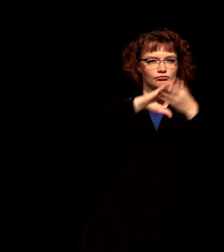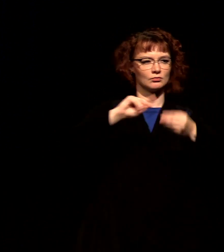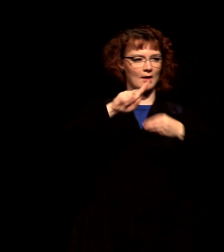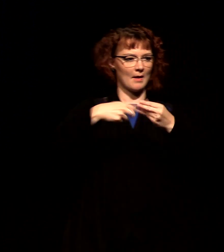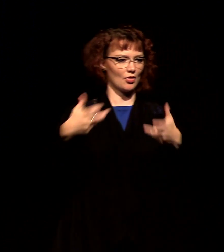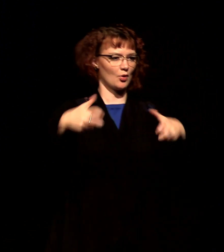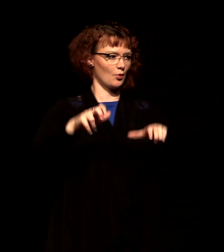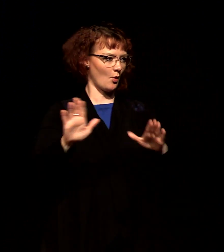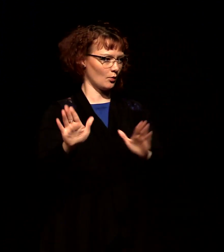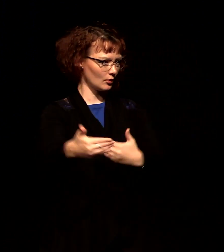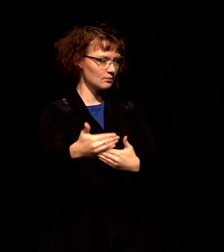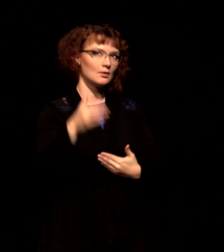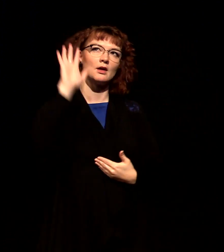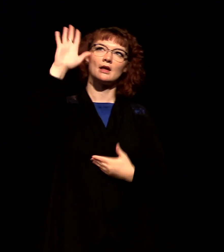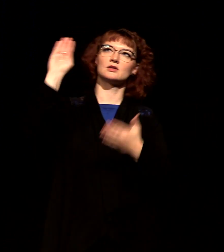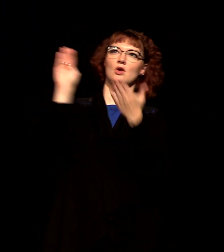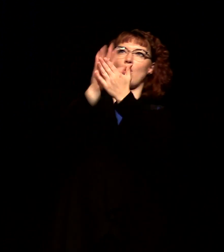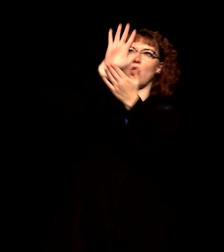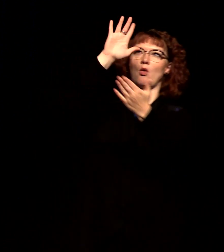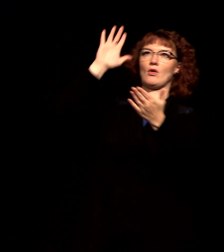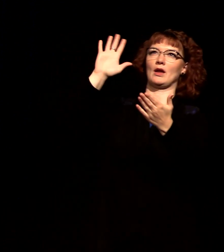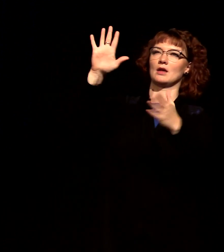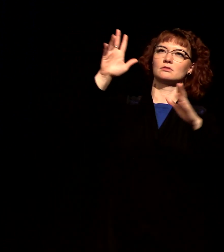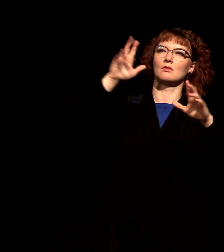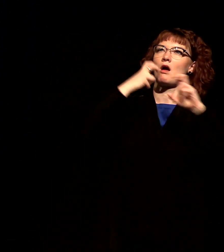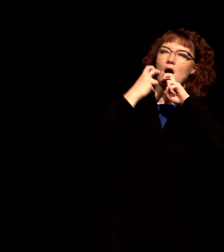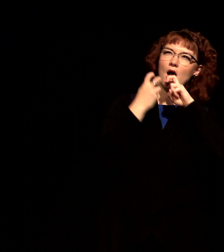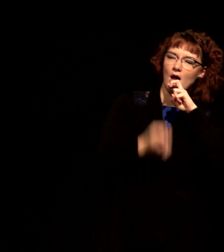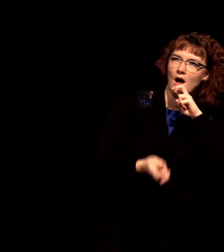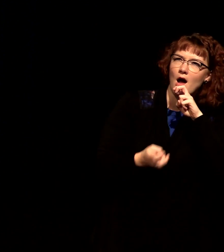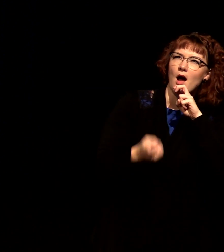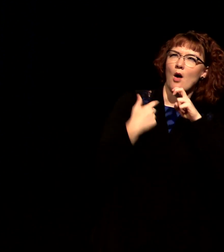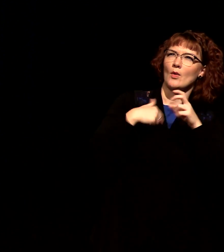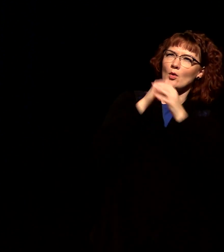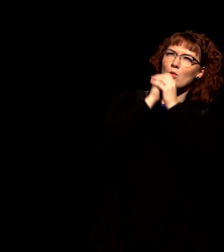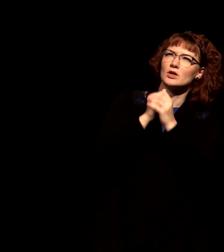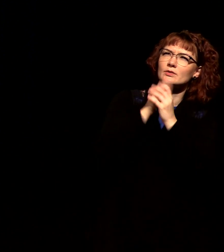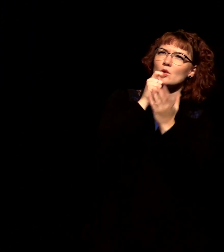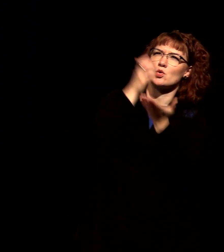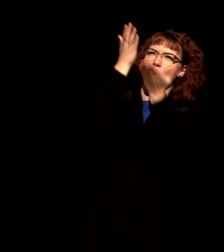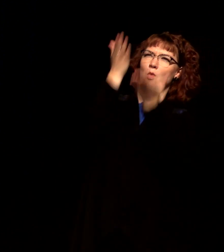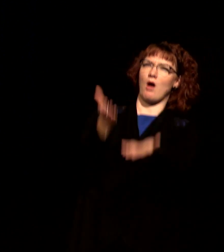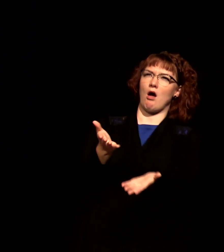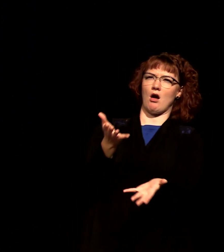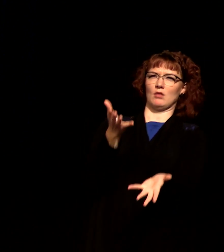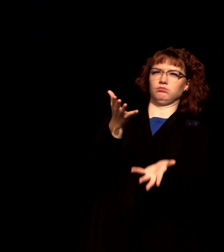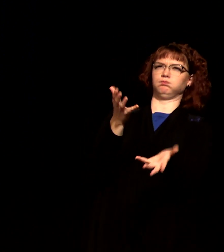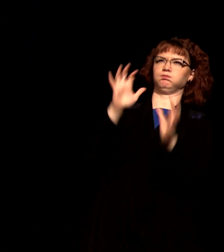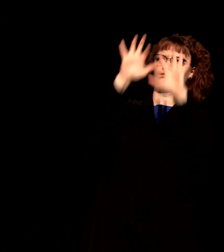just about the glory and the awe, the majesty we're worshiping God for who he is, the Psalms that we will look at